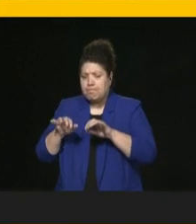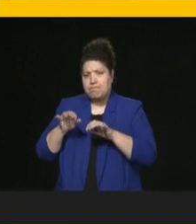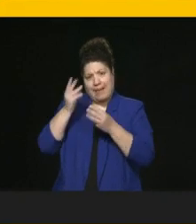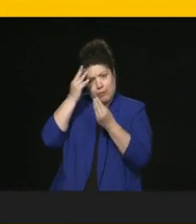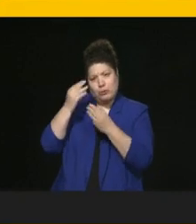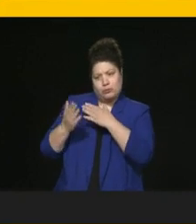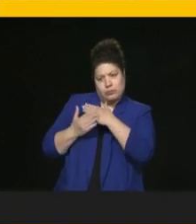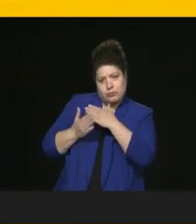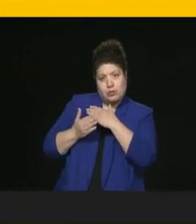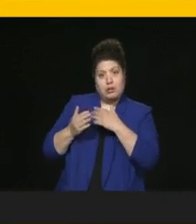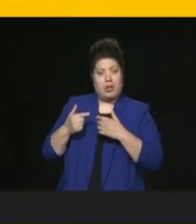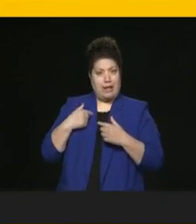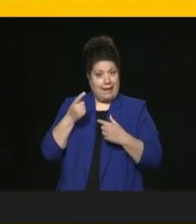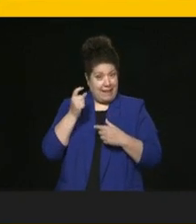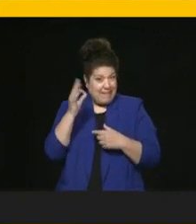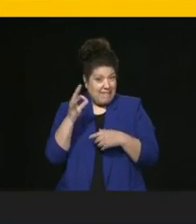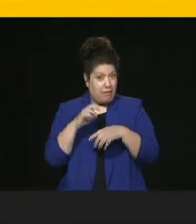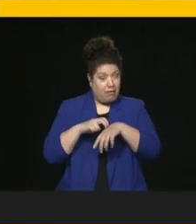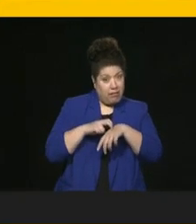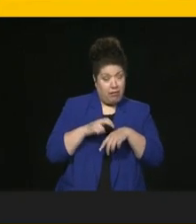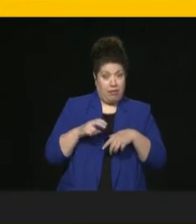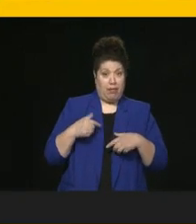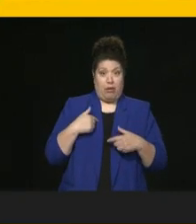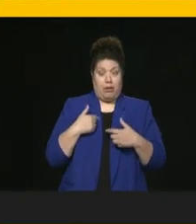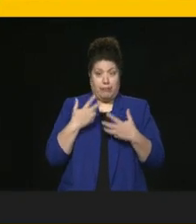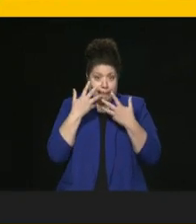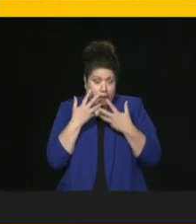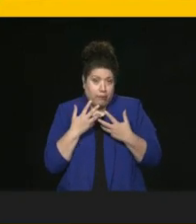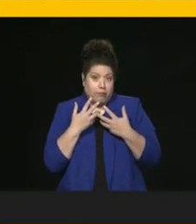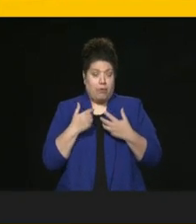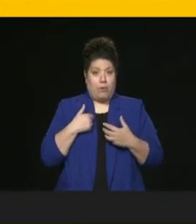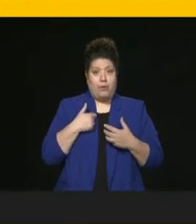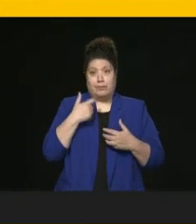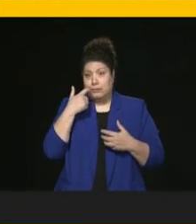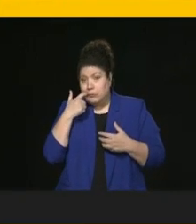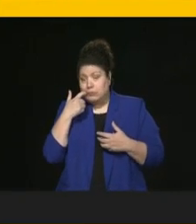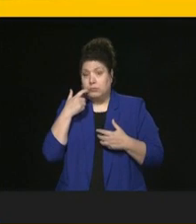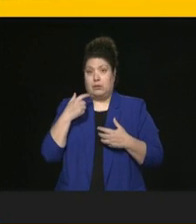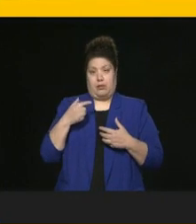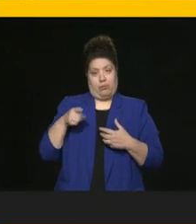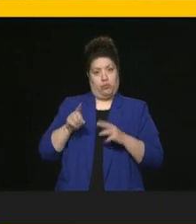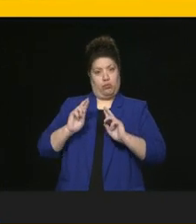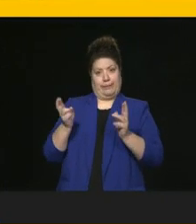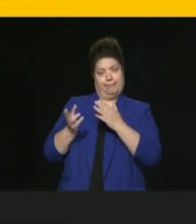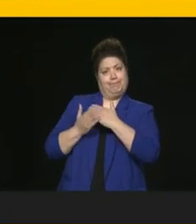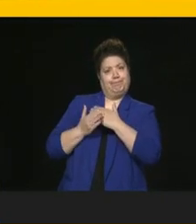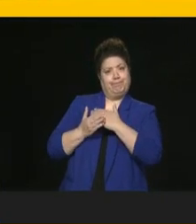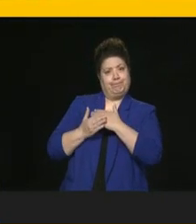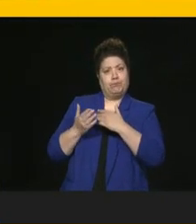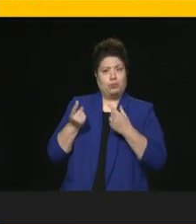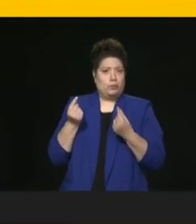AVAILABLE TO MEET THE VARIETY OF CANADIAN NEEDS. WHETHER IT'S ANXIETY, SADNESS OR SUBSTANCE USE, THERE IS